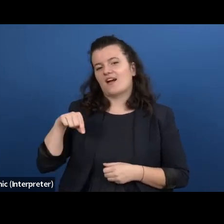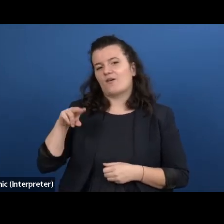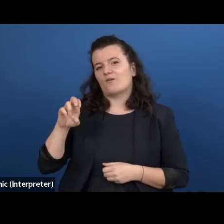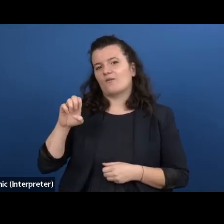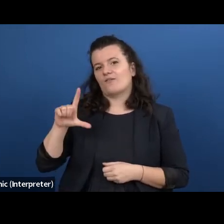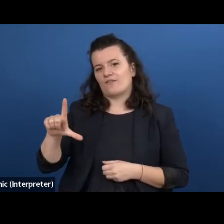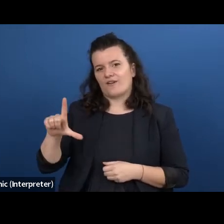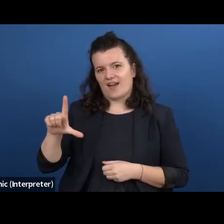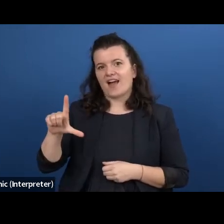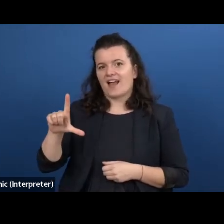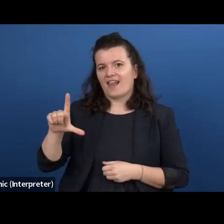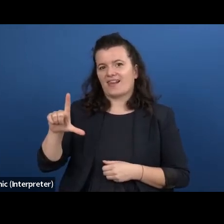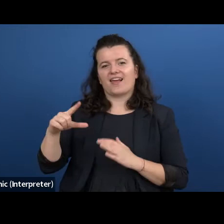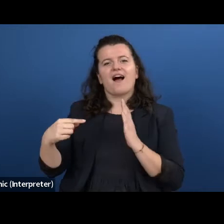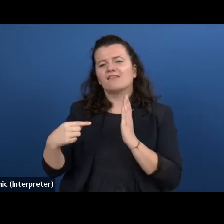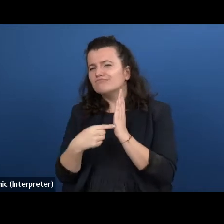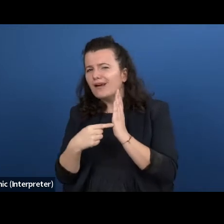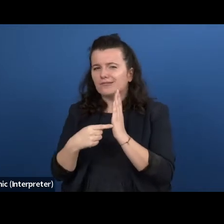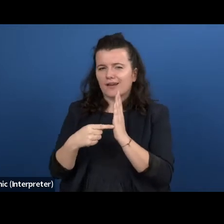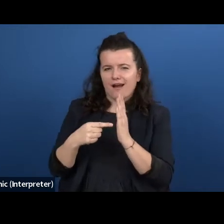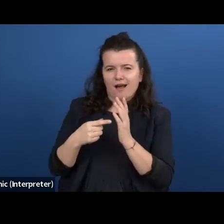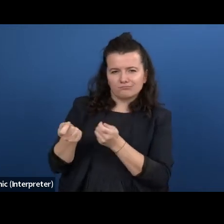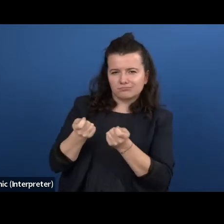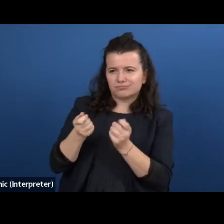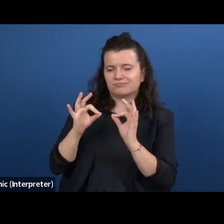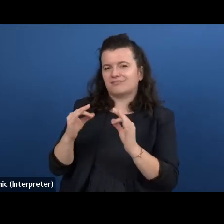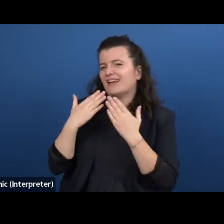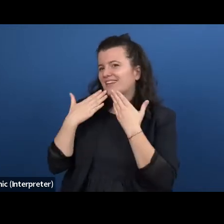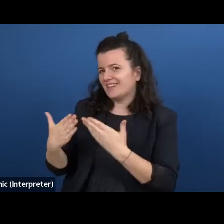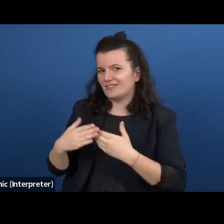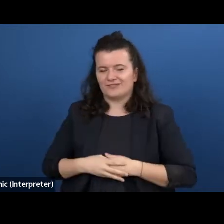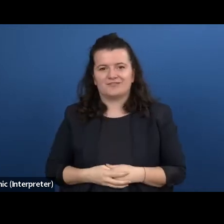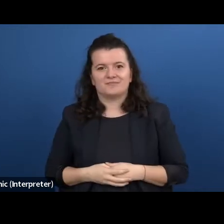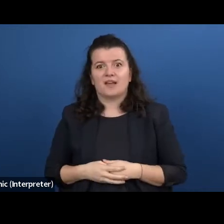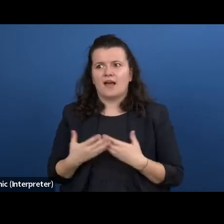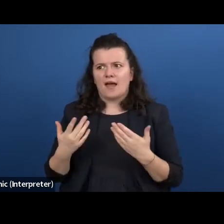Let me know I need to switch to English or French for the webinar.